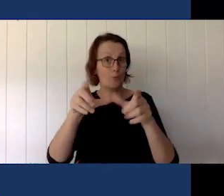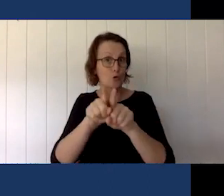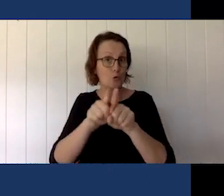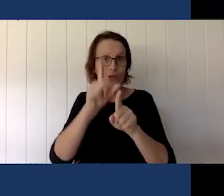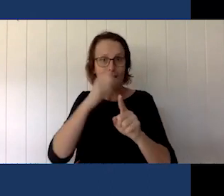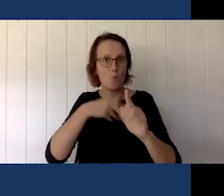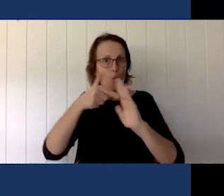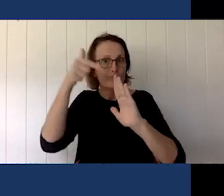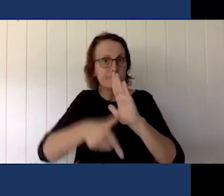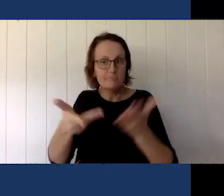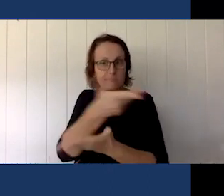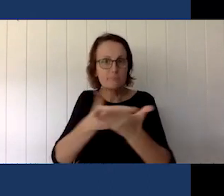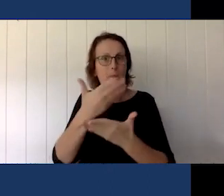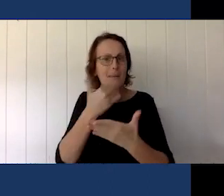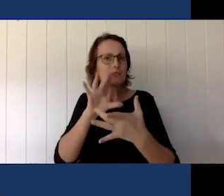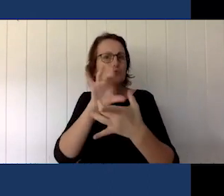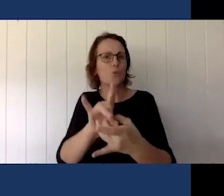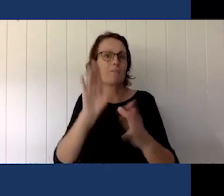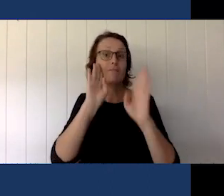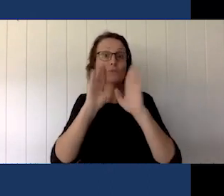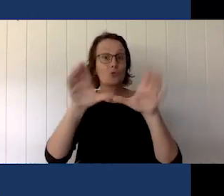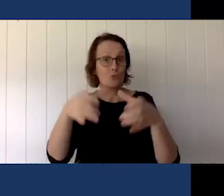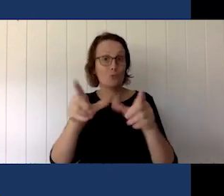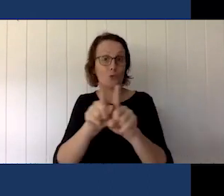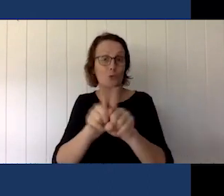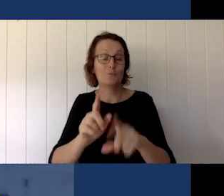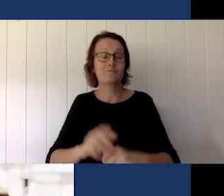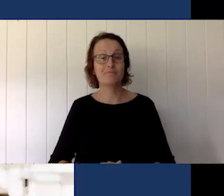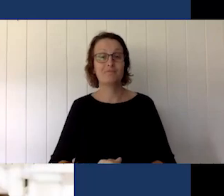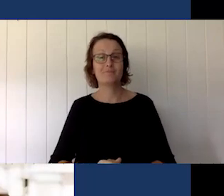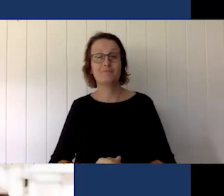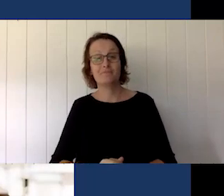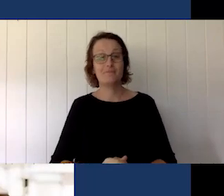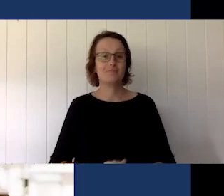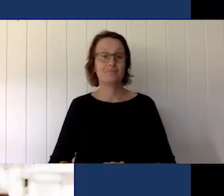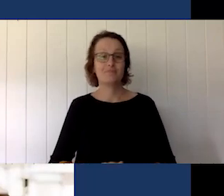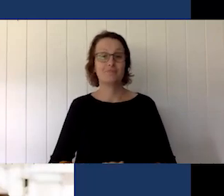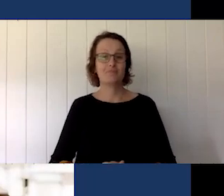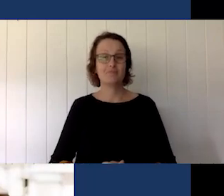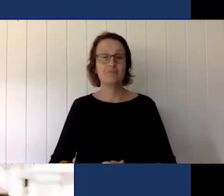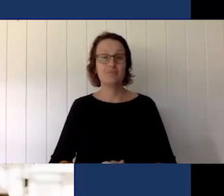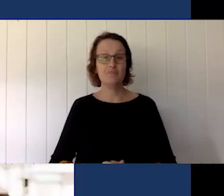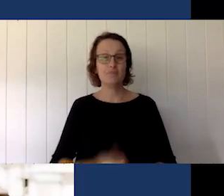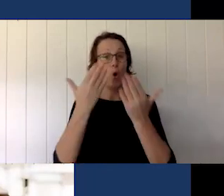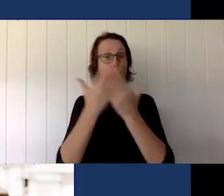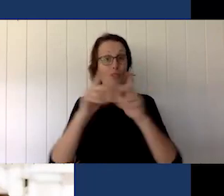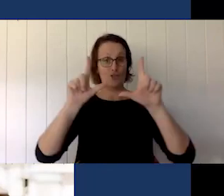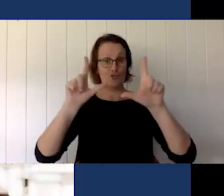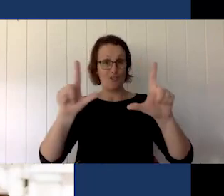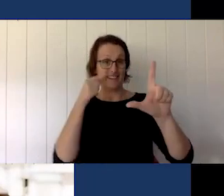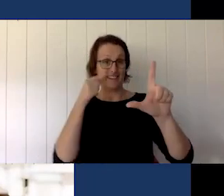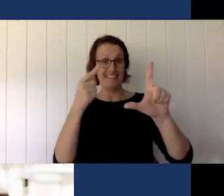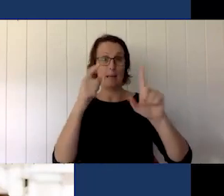that group. Currently on screen is a PowerPoint slide to introduce our